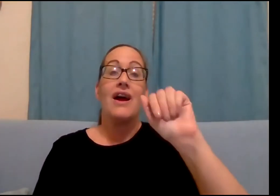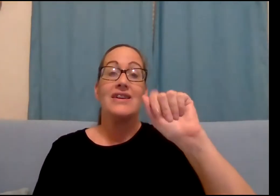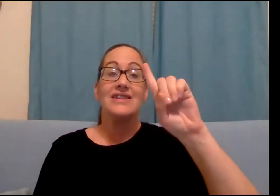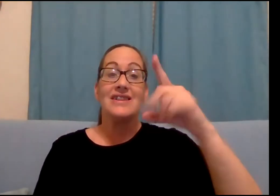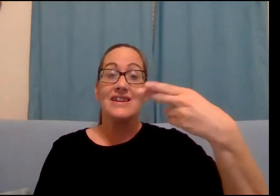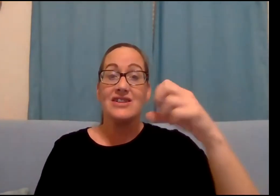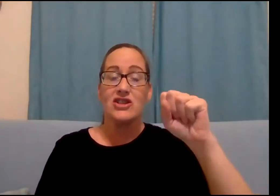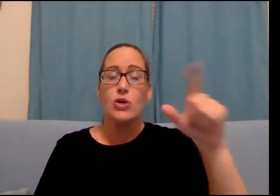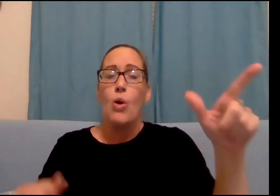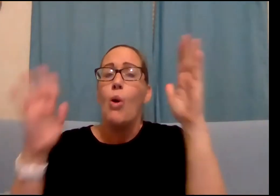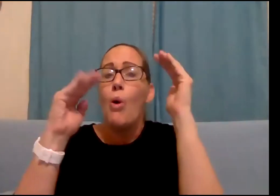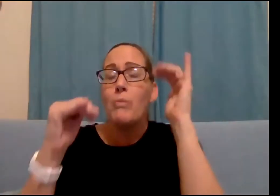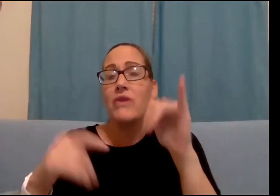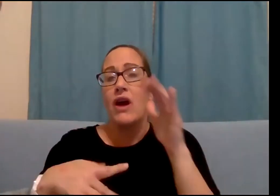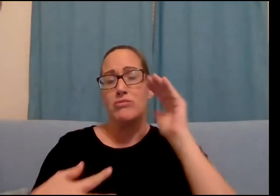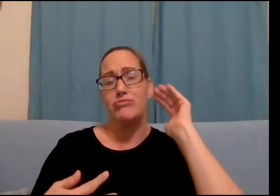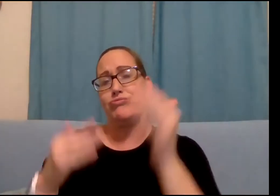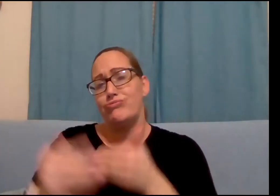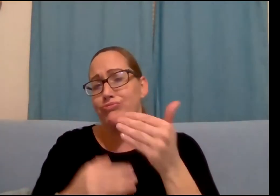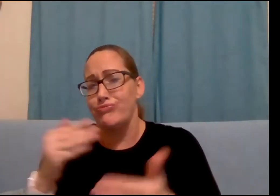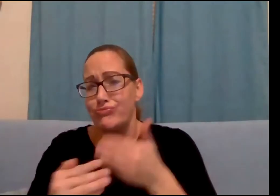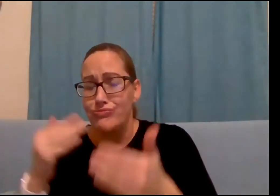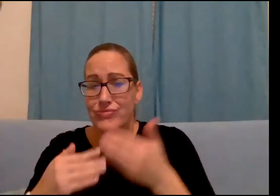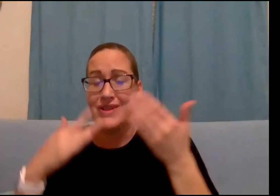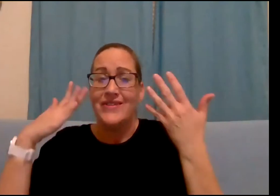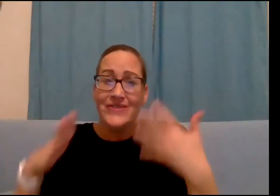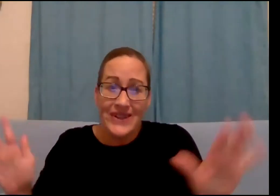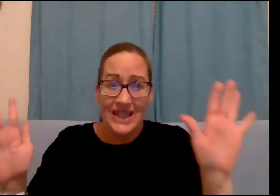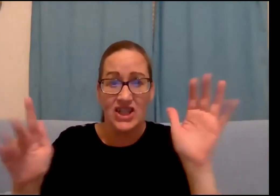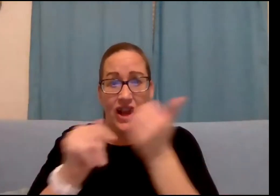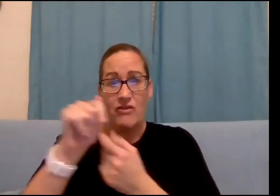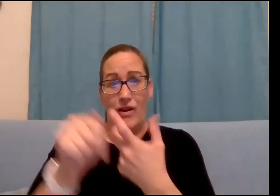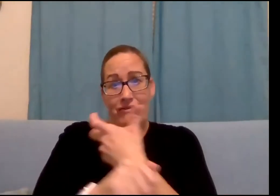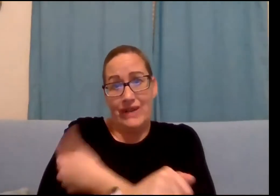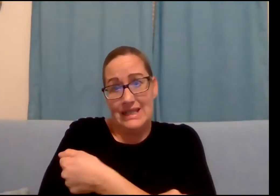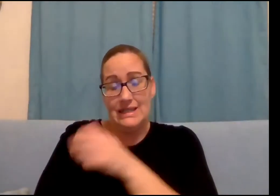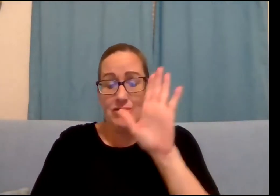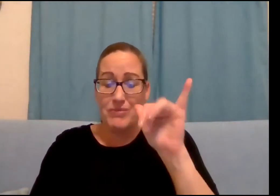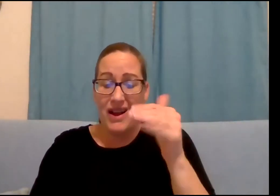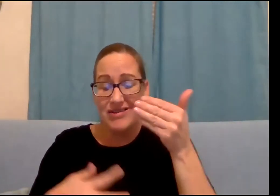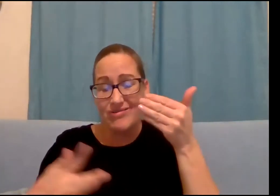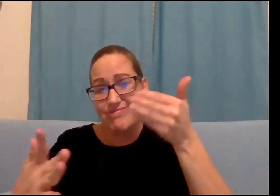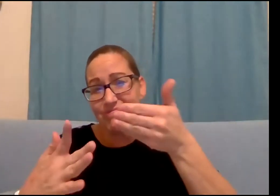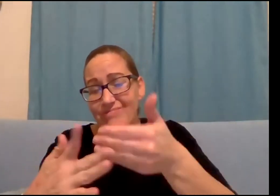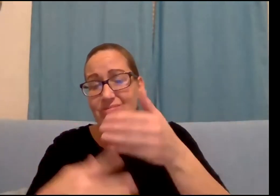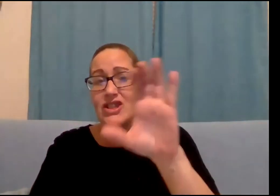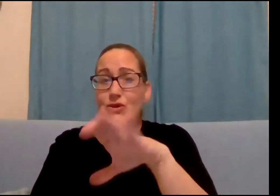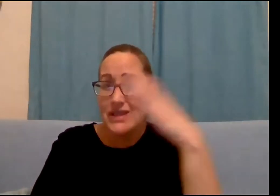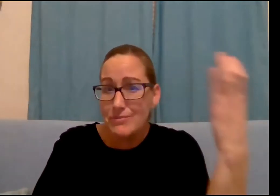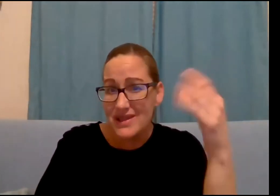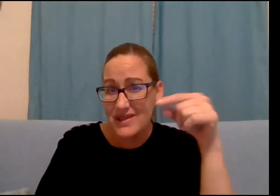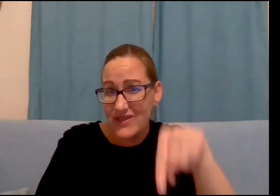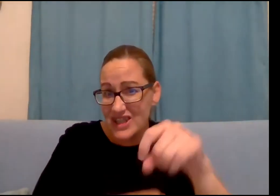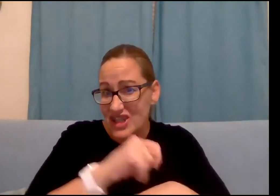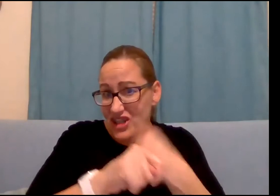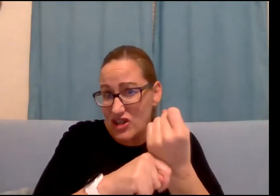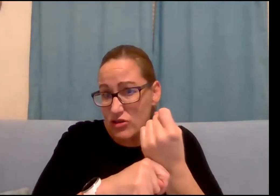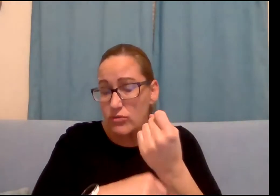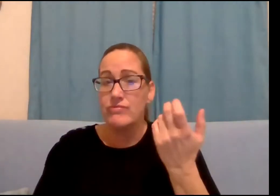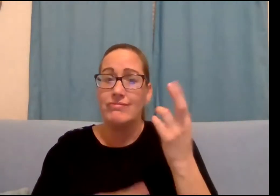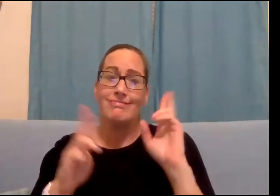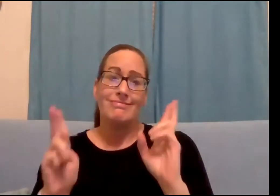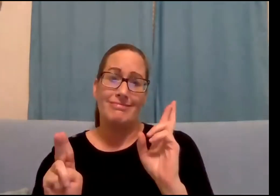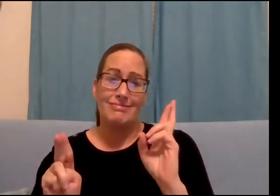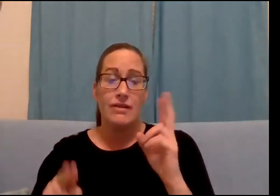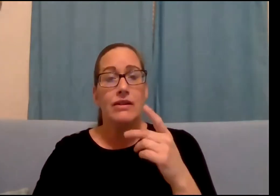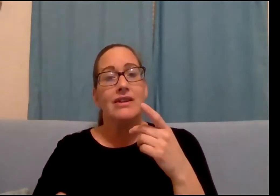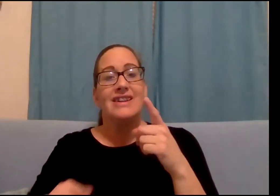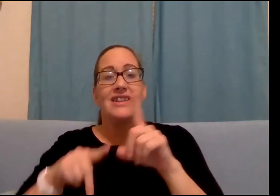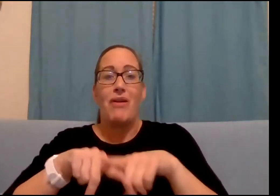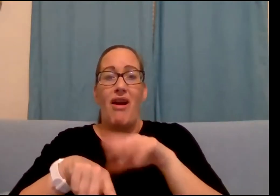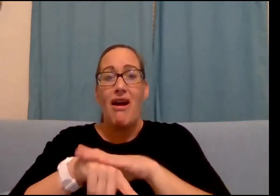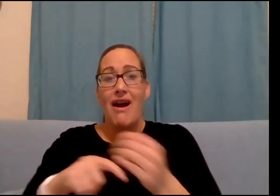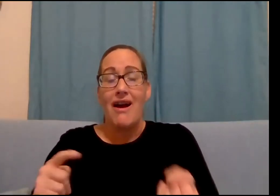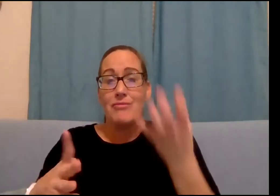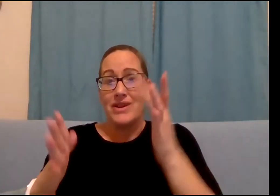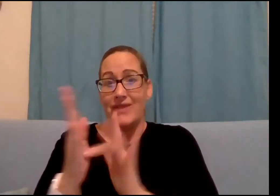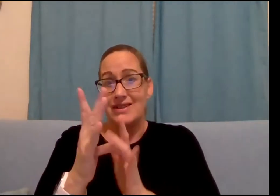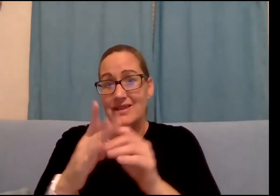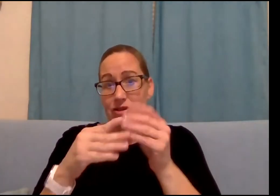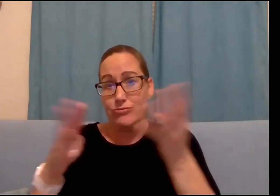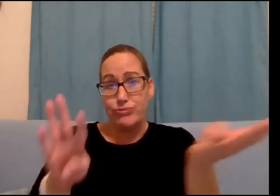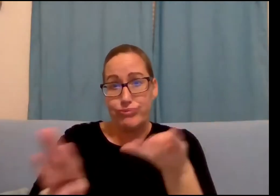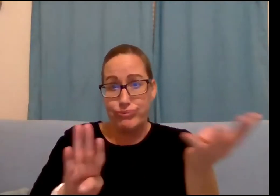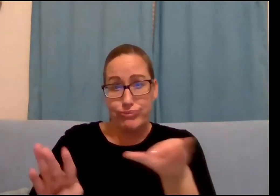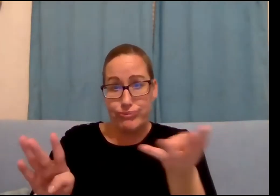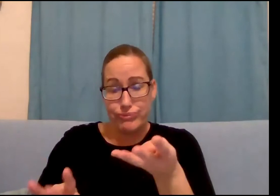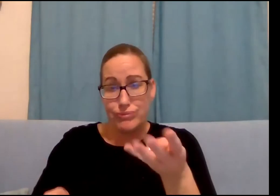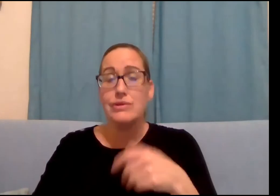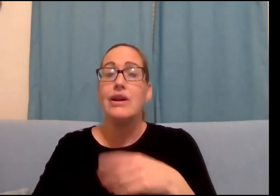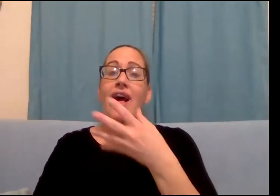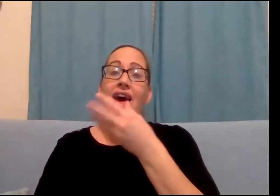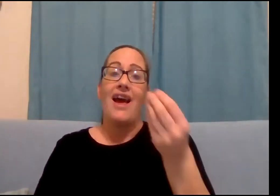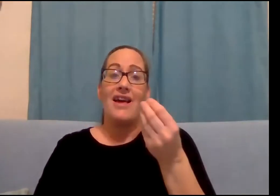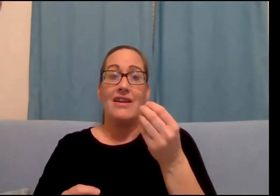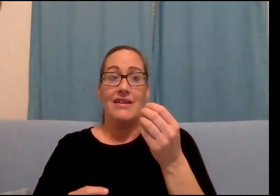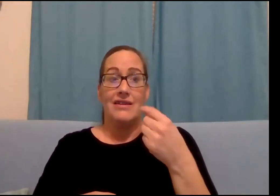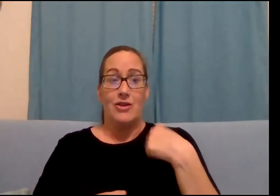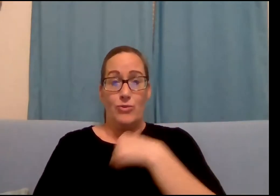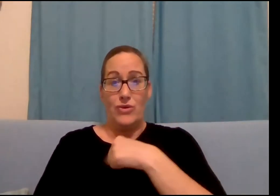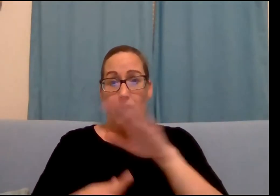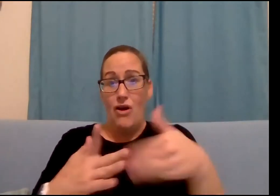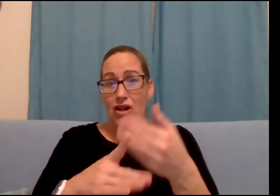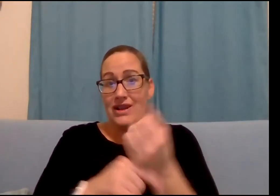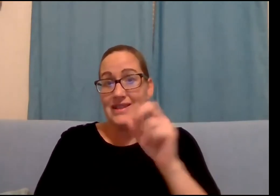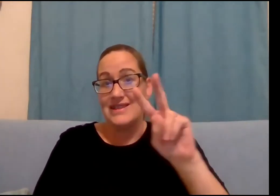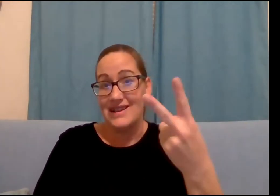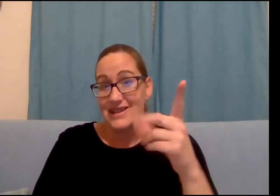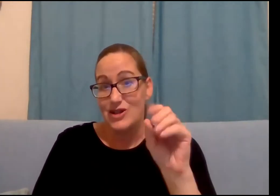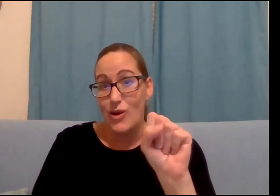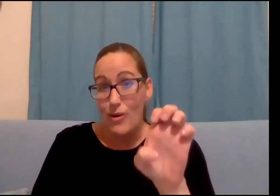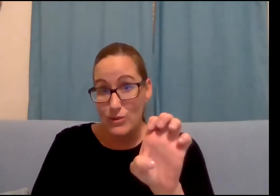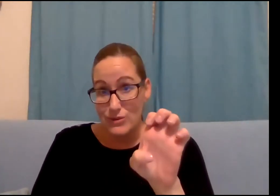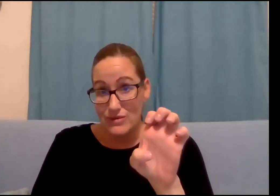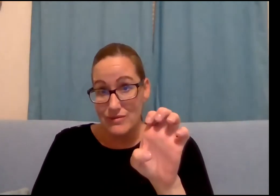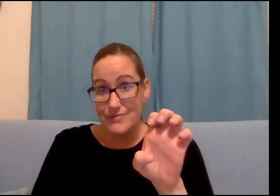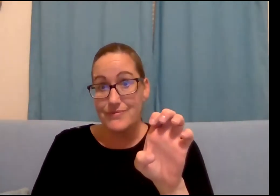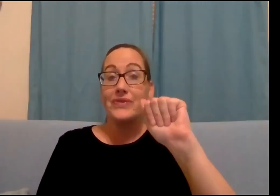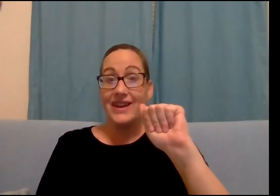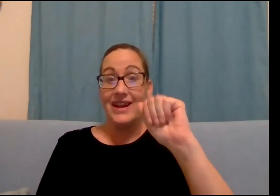ADHS hopes that the people can proceed with completing the vaccine by Christmas of this year, hopefully! it depends on how many vaccines are processed and we get second doses.